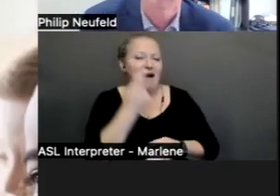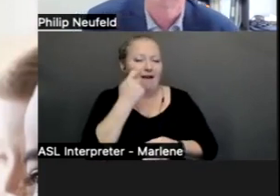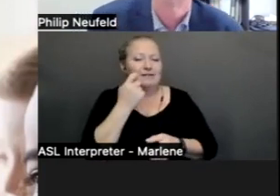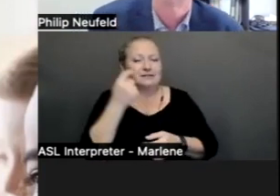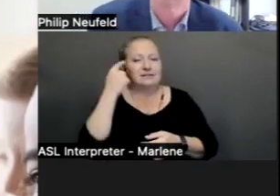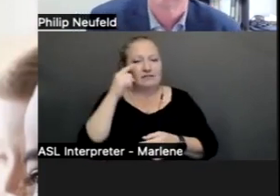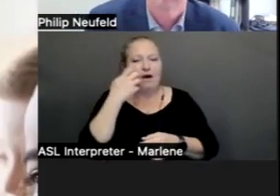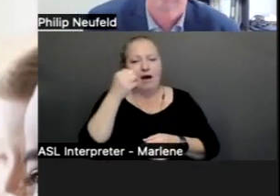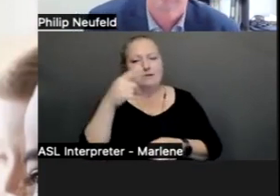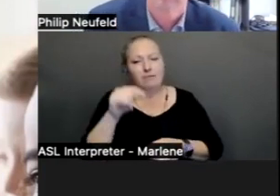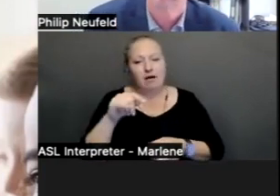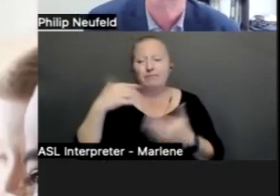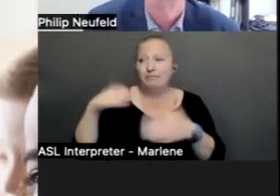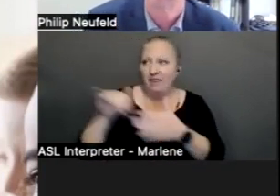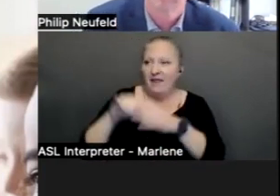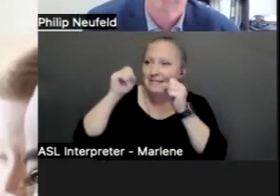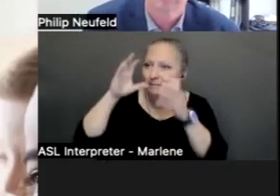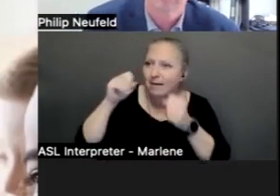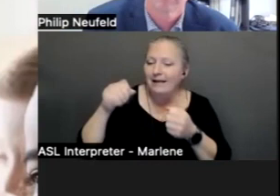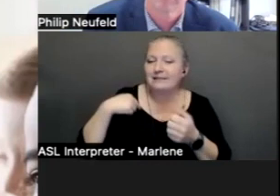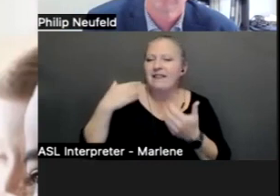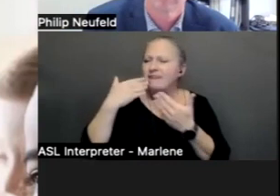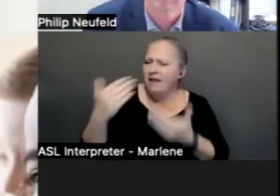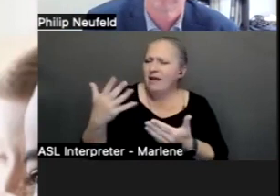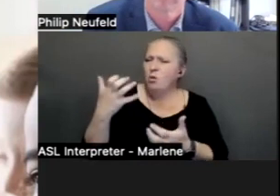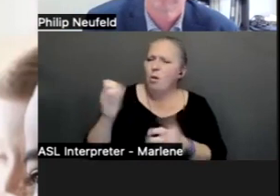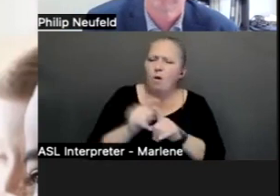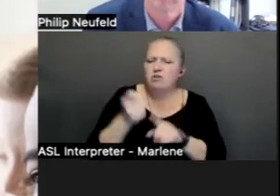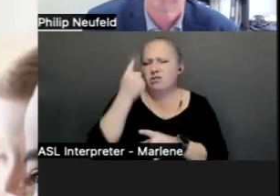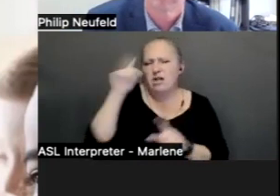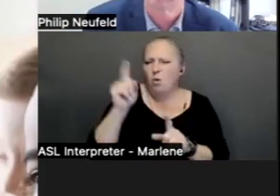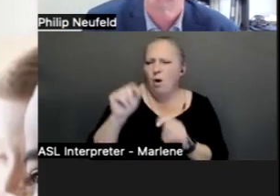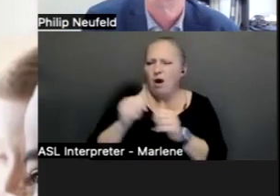That's that's amazing. Thank you. I wanted to kind of also understand where that connection was and